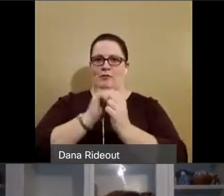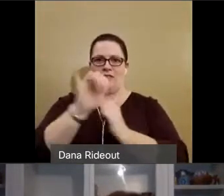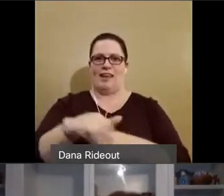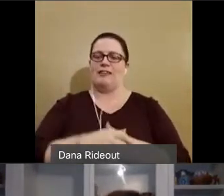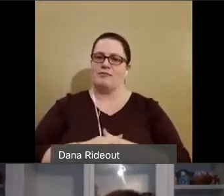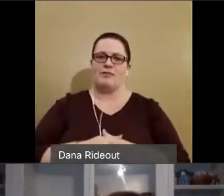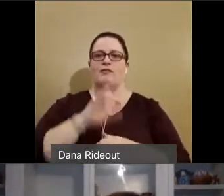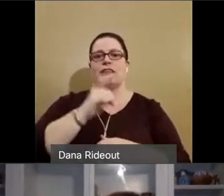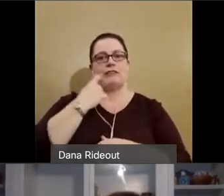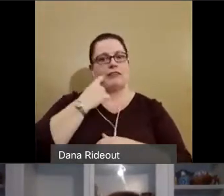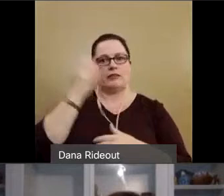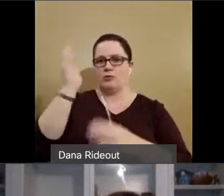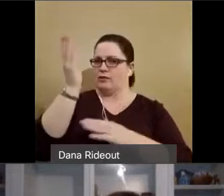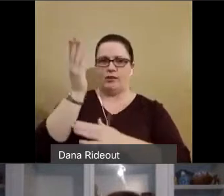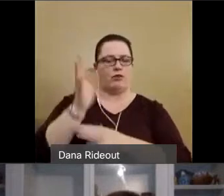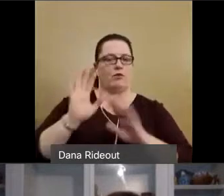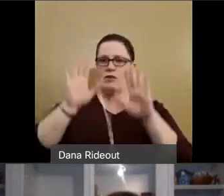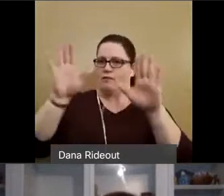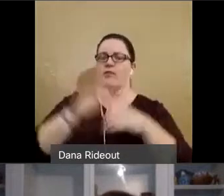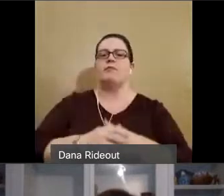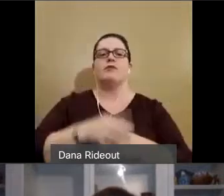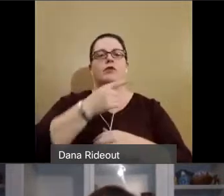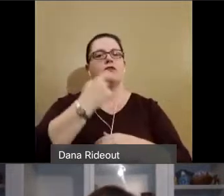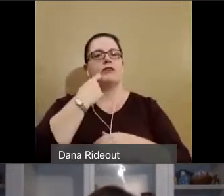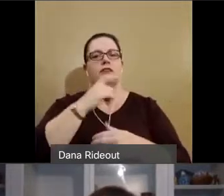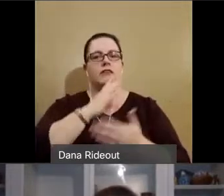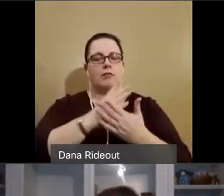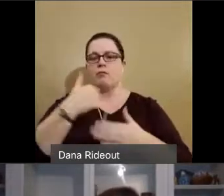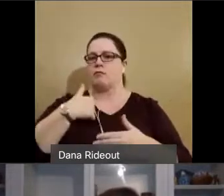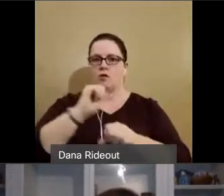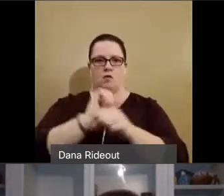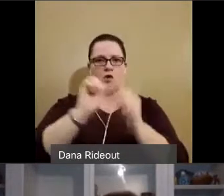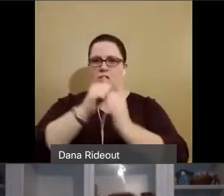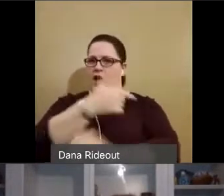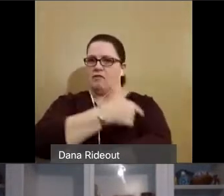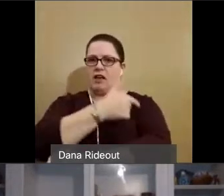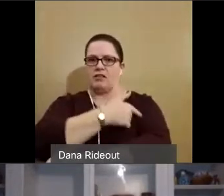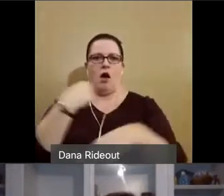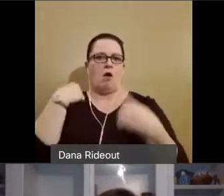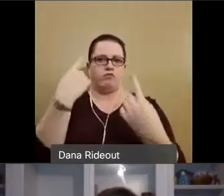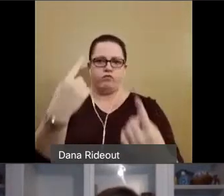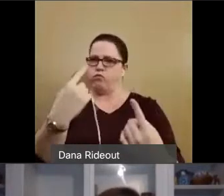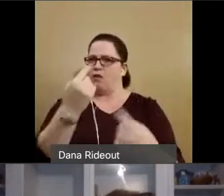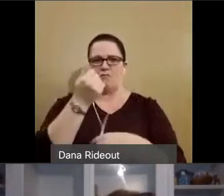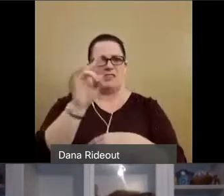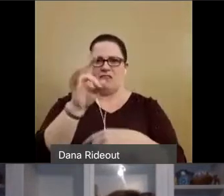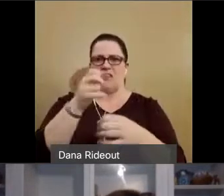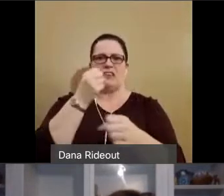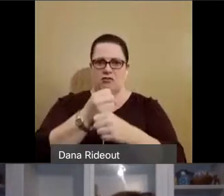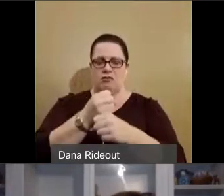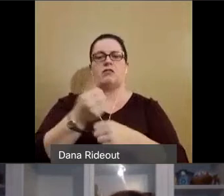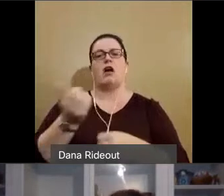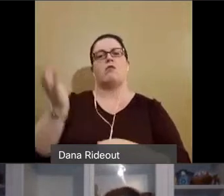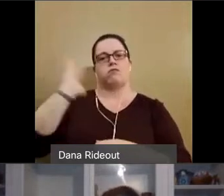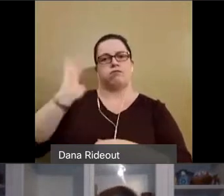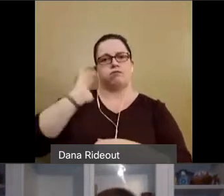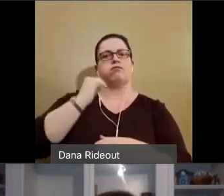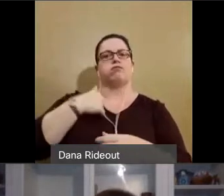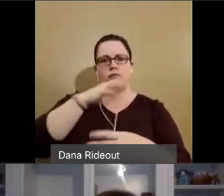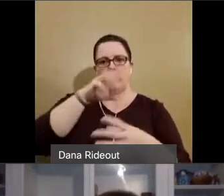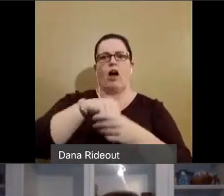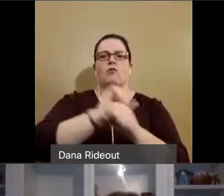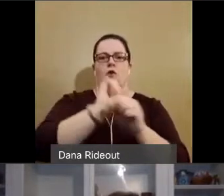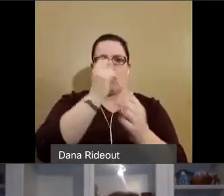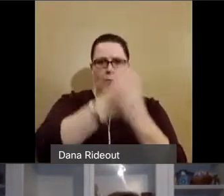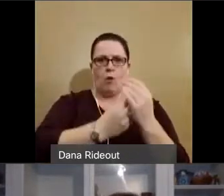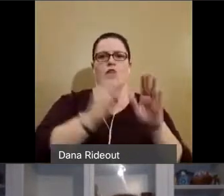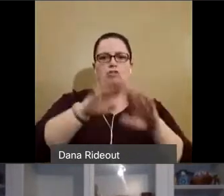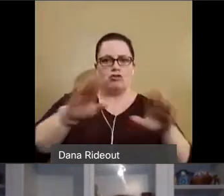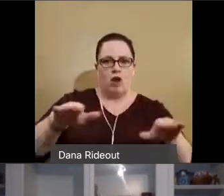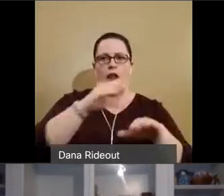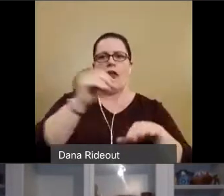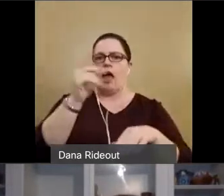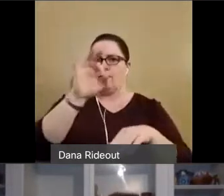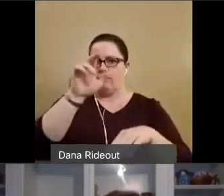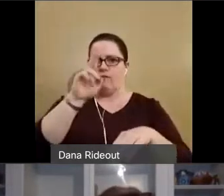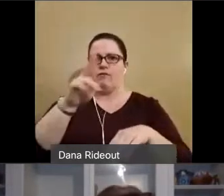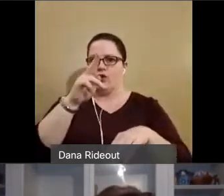Um, so, as you mentioned, I have been working on vaccination for probably about 17 years now and in the past, I've worked on both childhood and the flu vaccine. And, of course, now I'm working on the COVID vaccine.